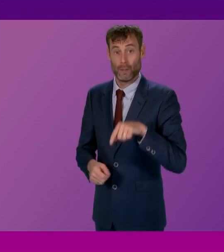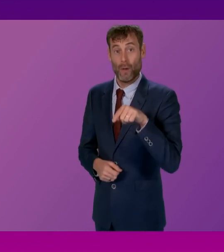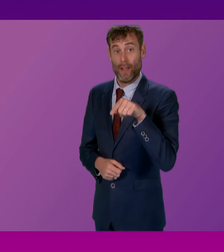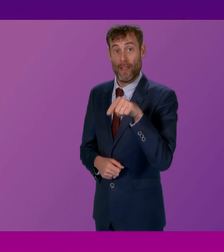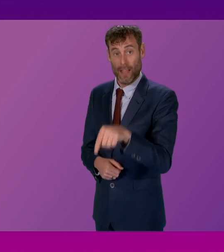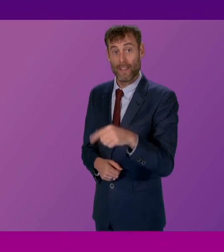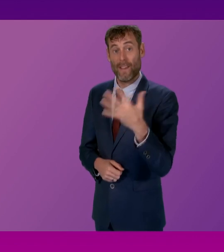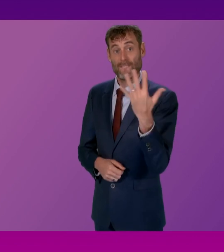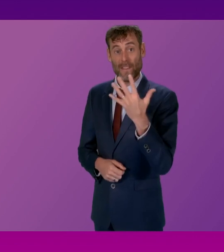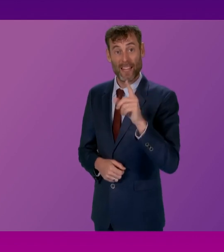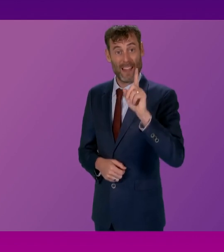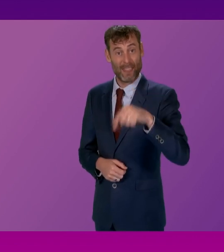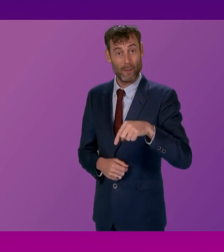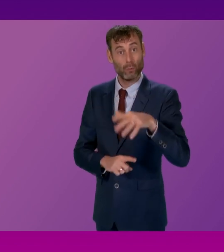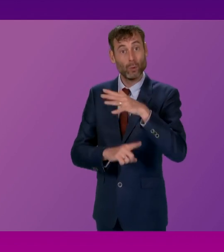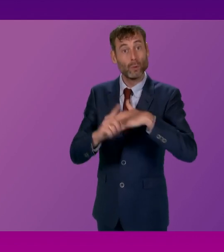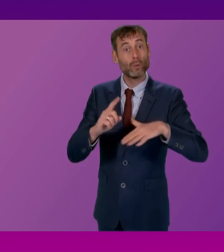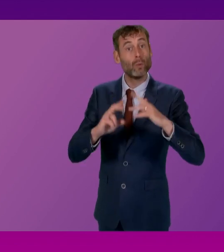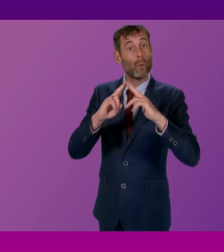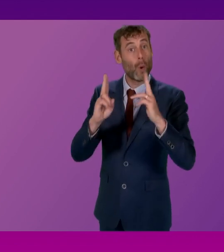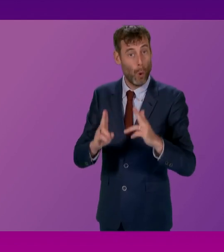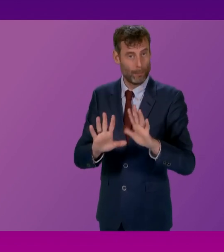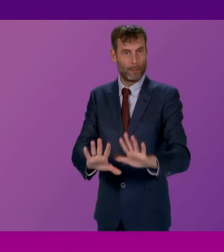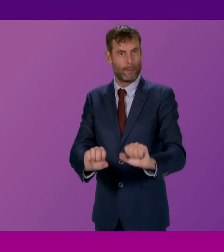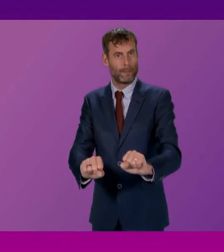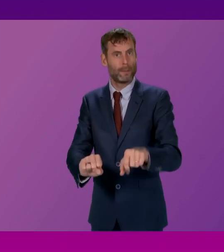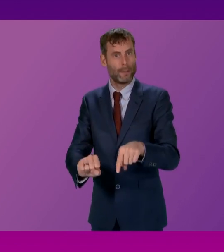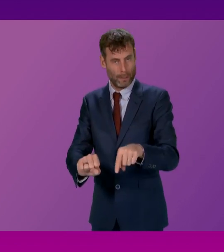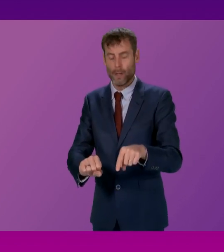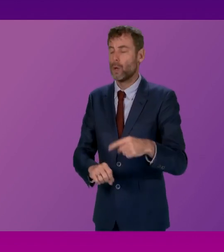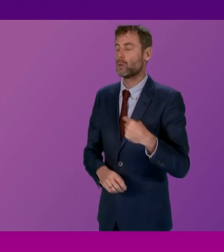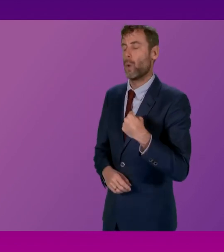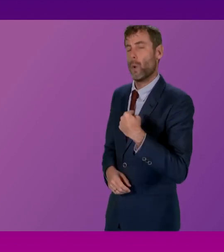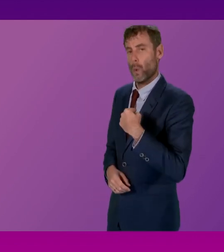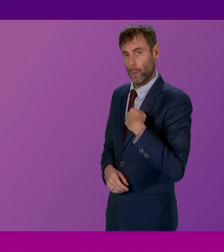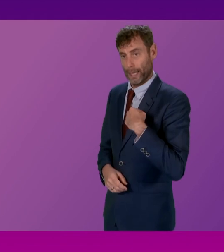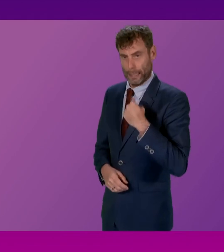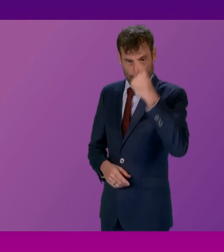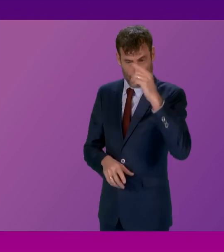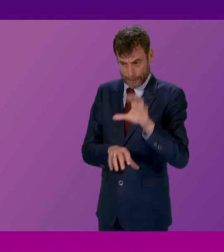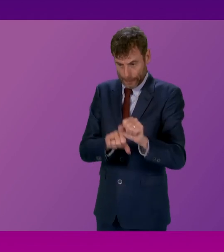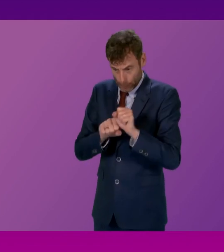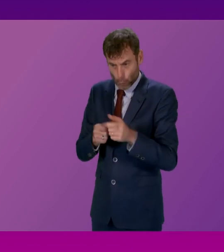social homes. Sarah Boyack will also be aware of the measures that the Government has taken to control rent.